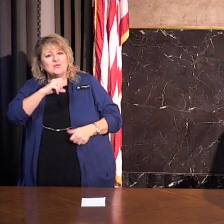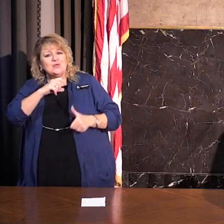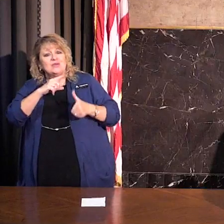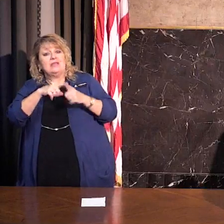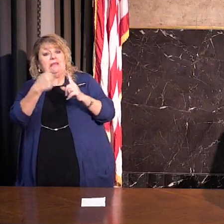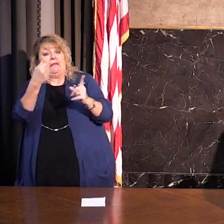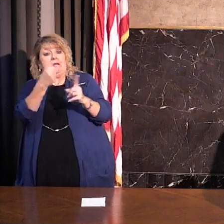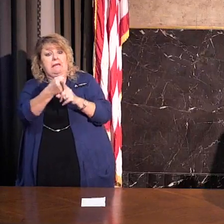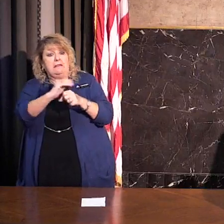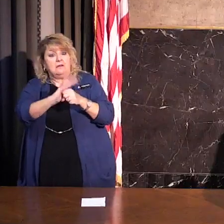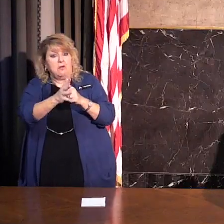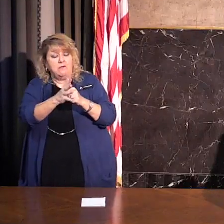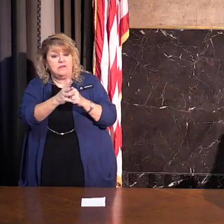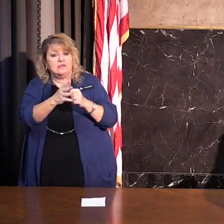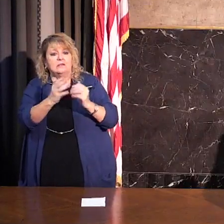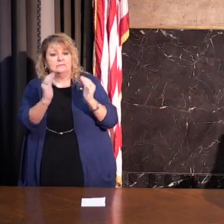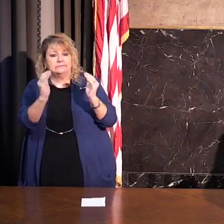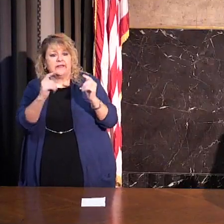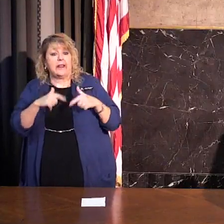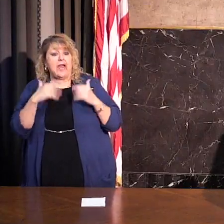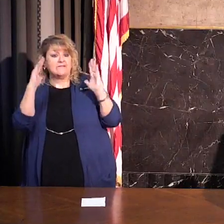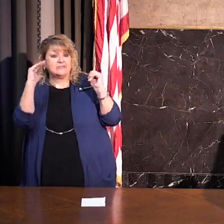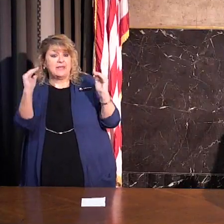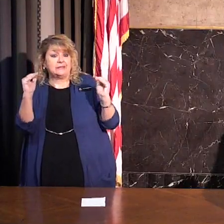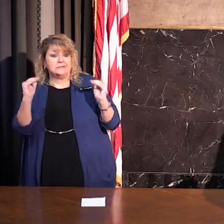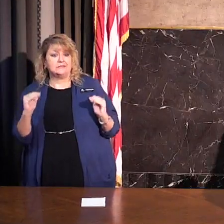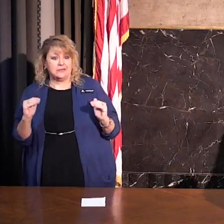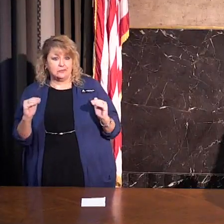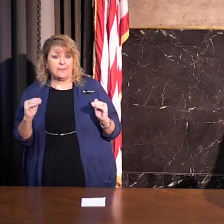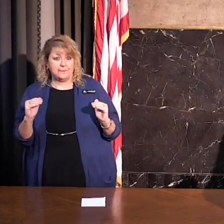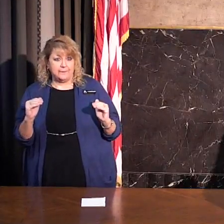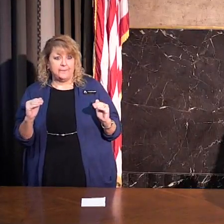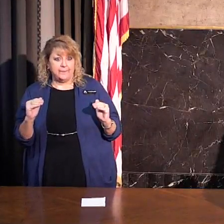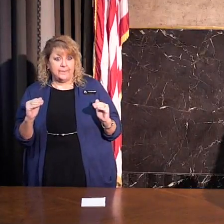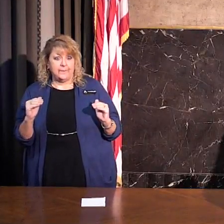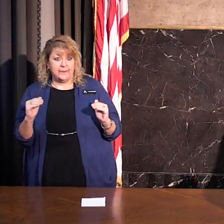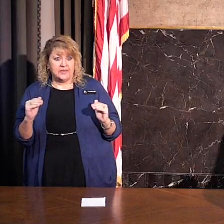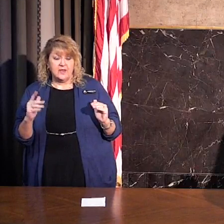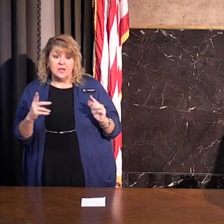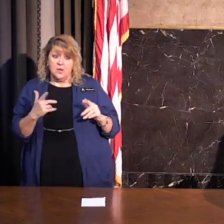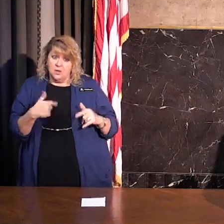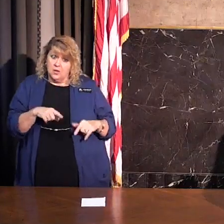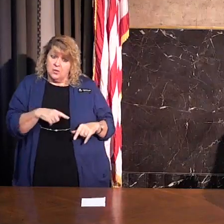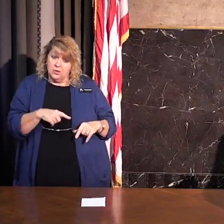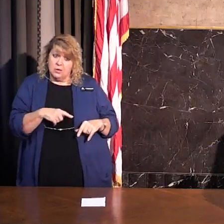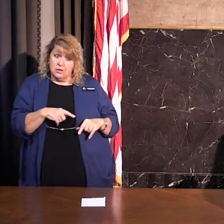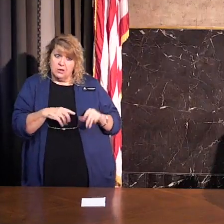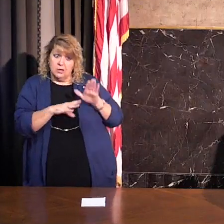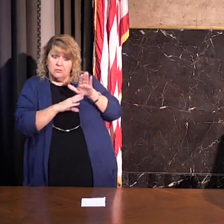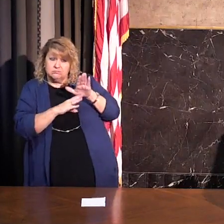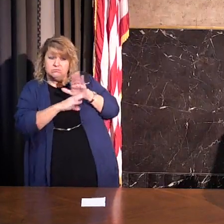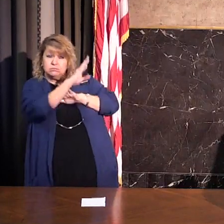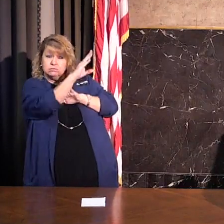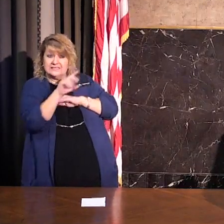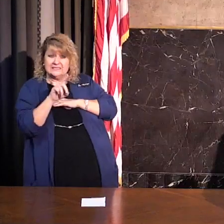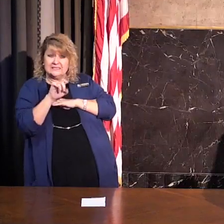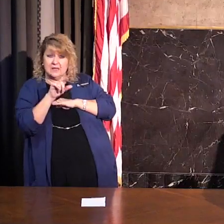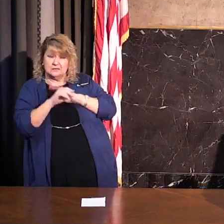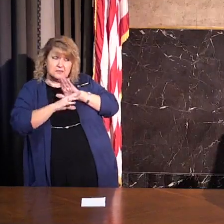well-being. Again, we're very that we're making good progress